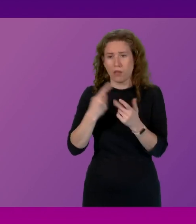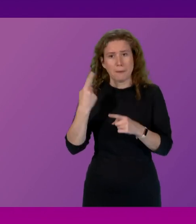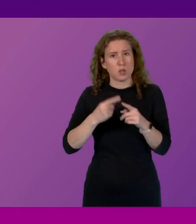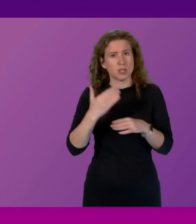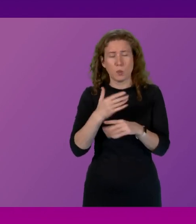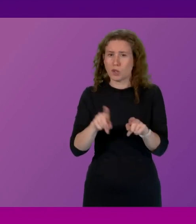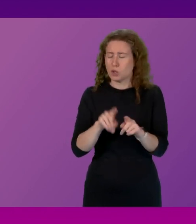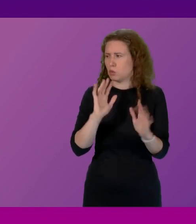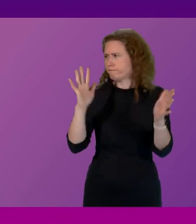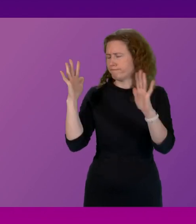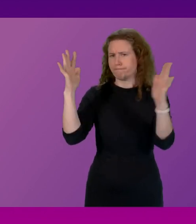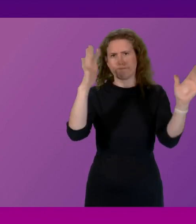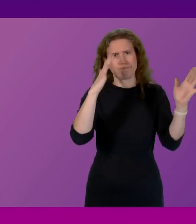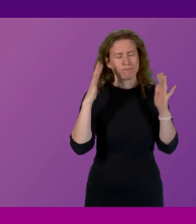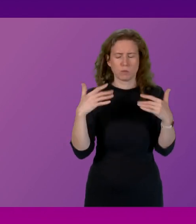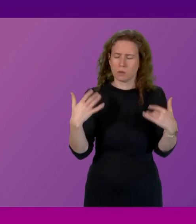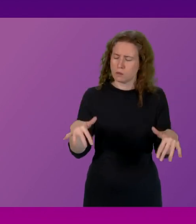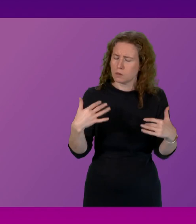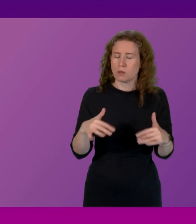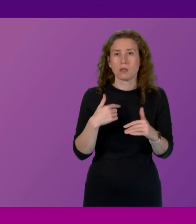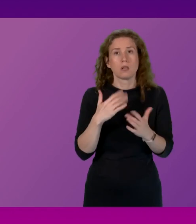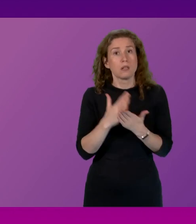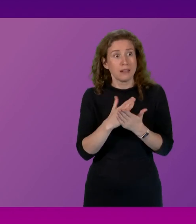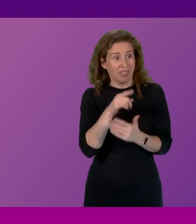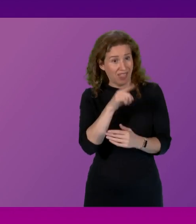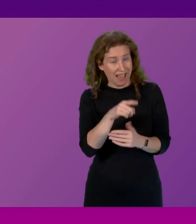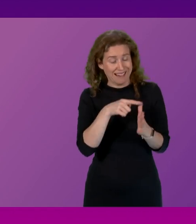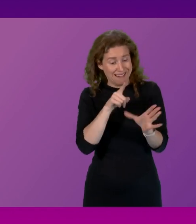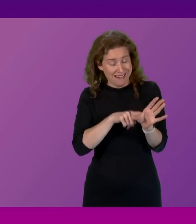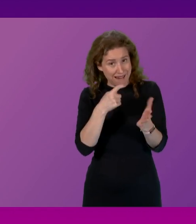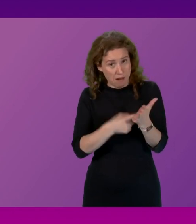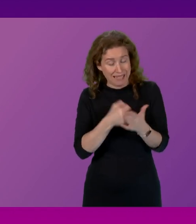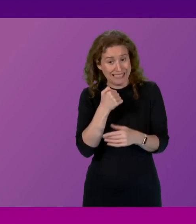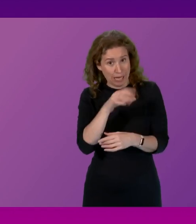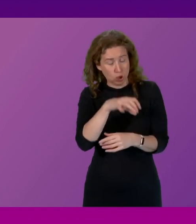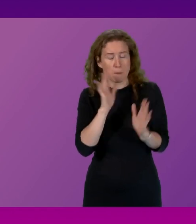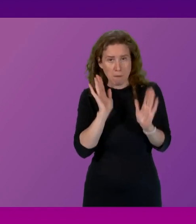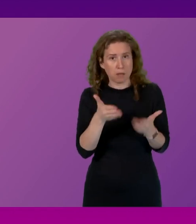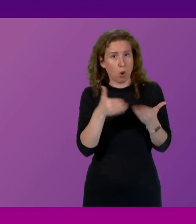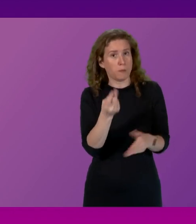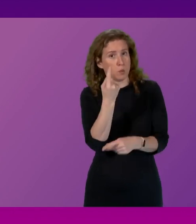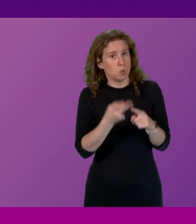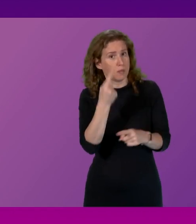workers involved. It is crucial that the rail station is reopened as soon as possible.